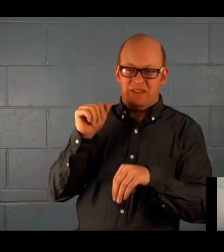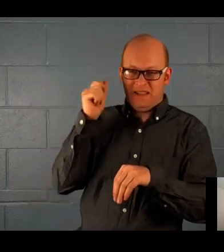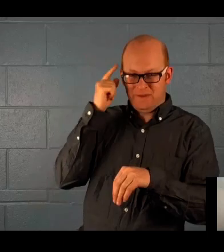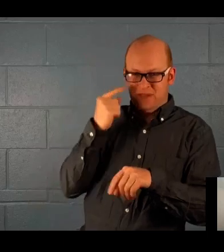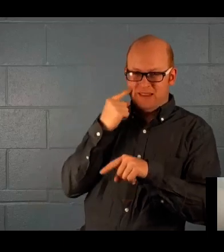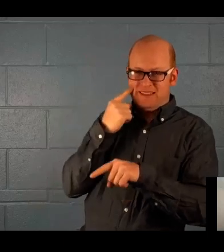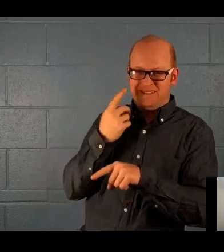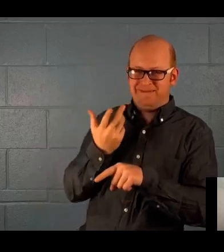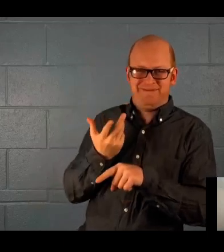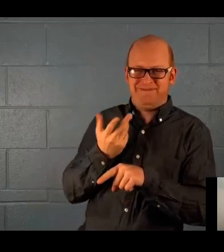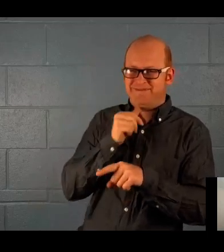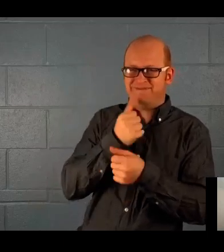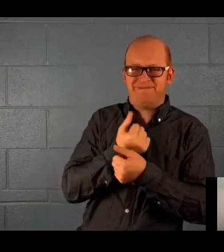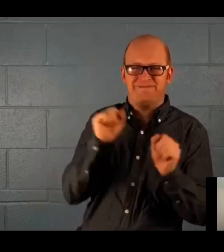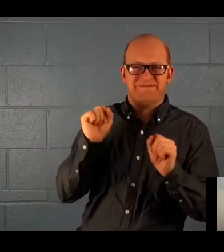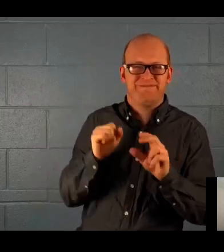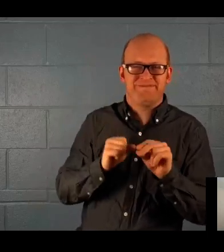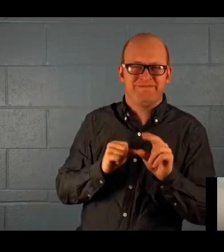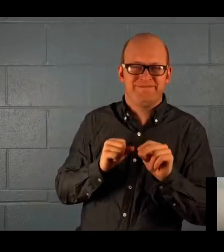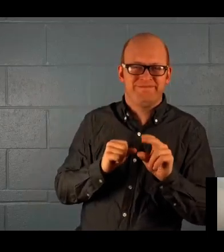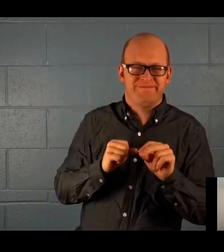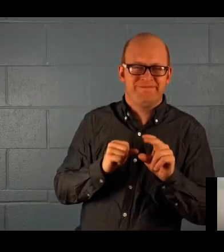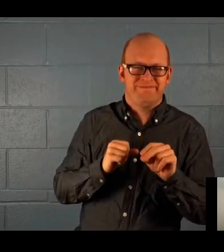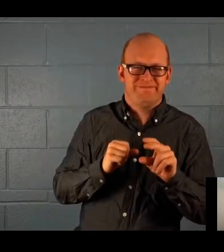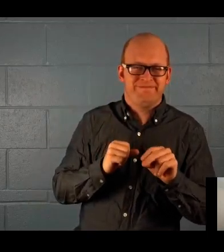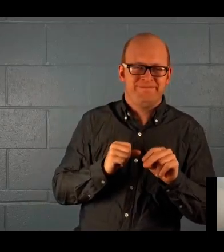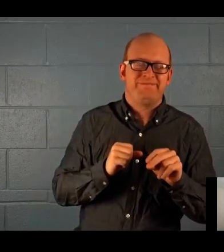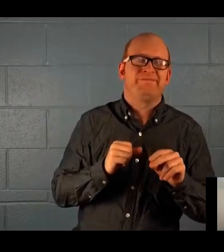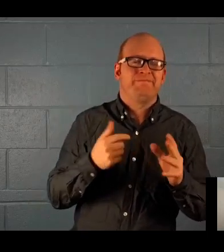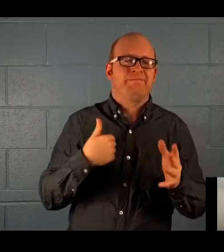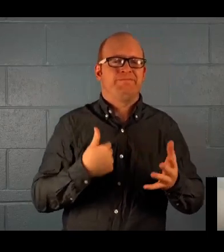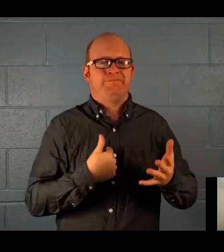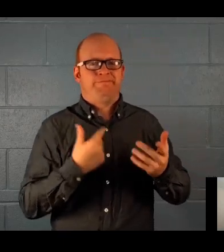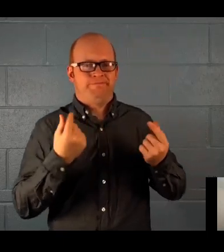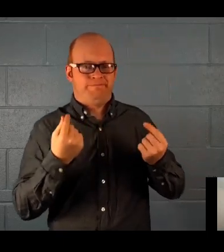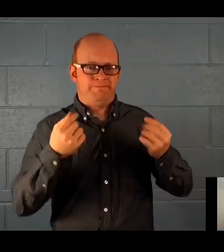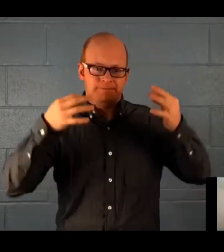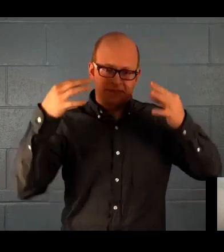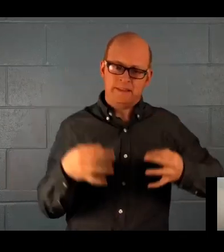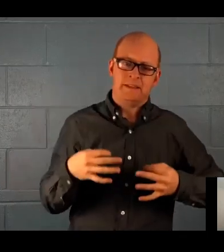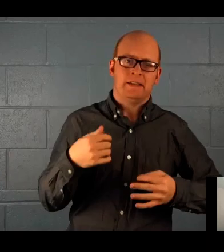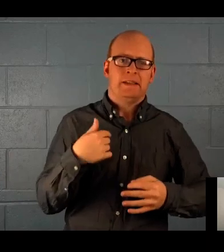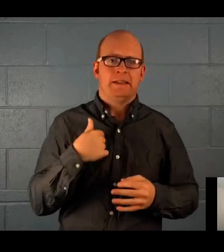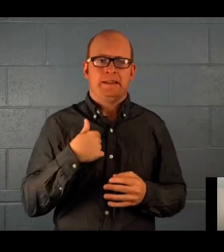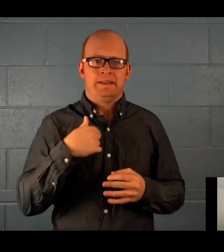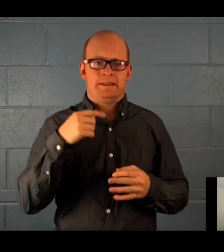the FDA might not think that that was the safest approach. So what we decided to do was design